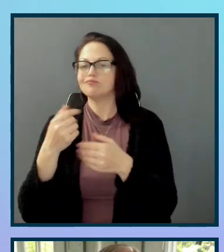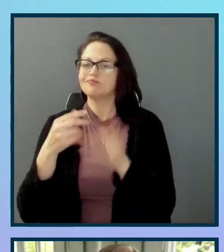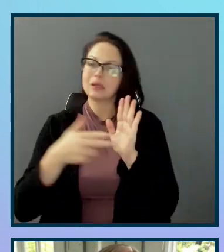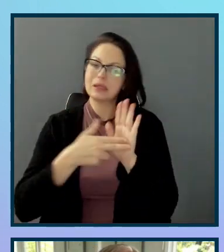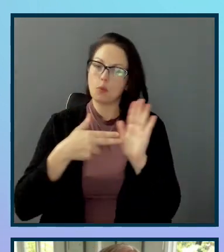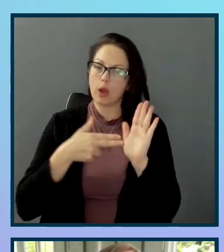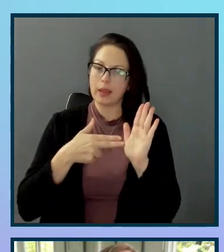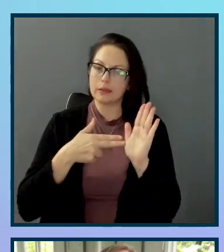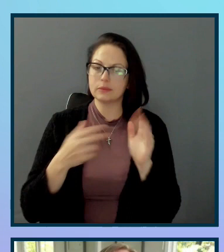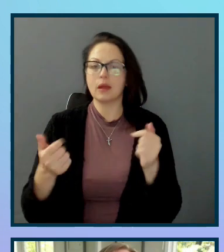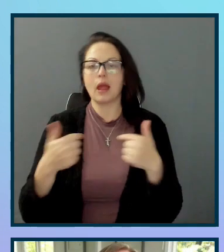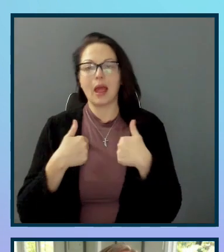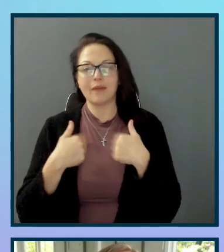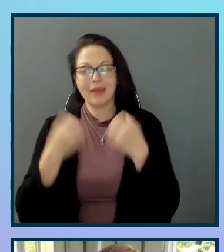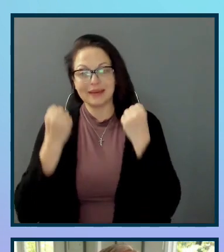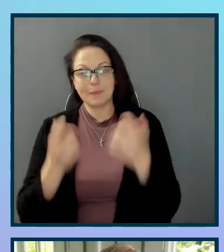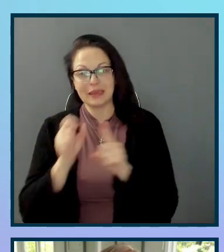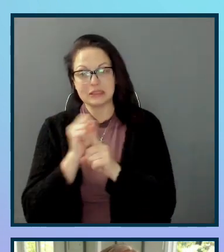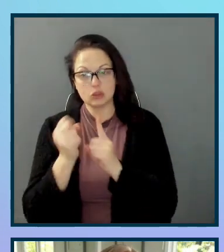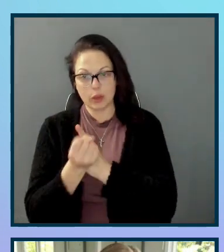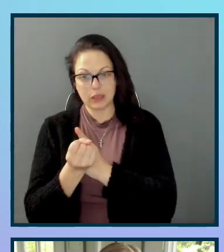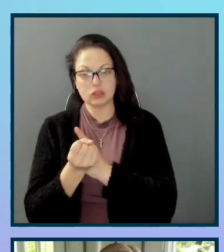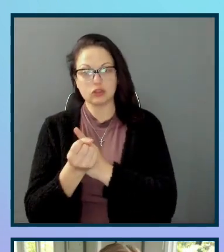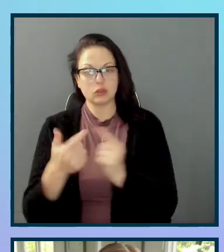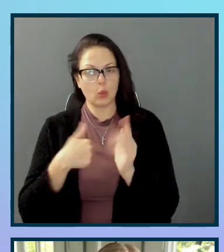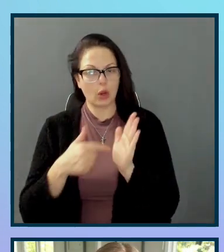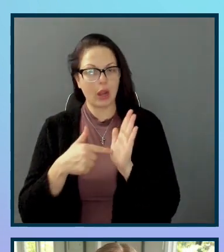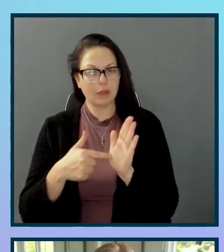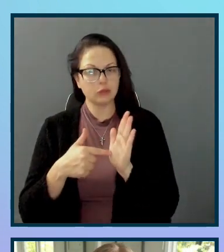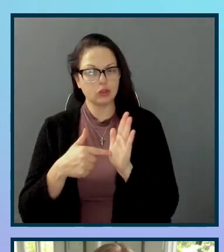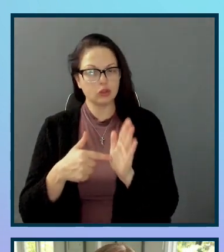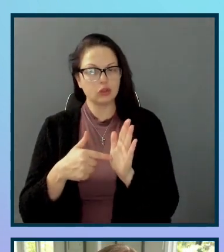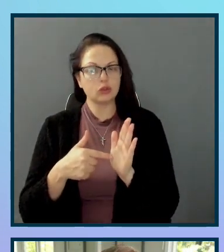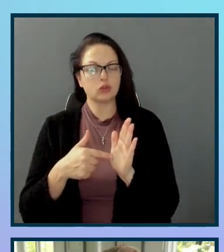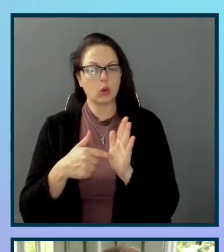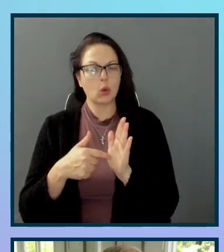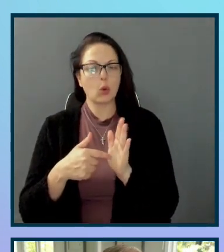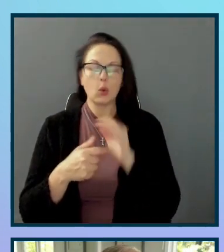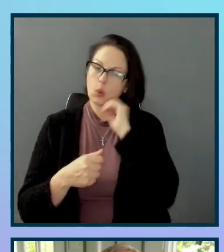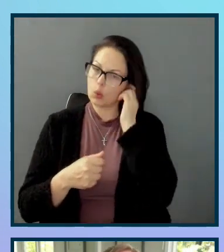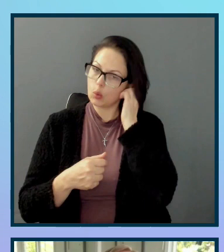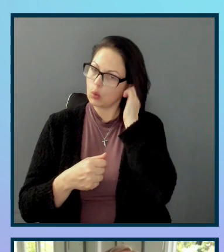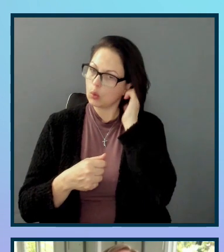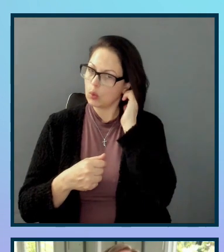I've had many situations where, when I've shown what I'm about to show you to executives, there's been this response of,